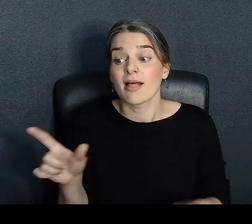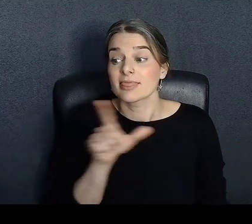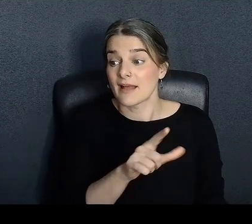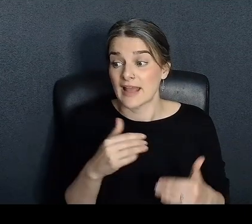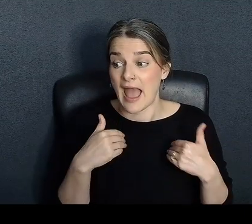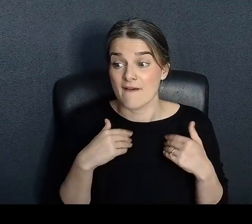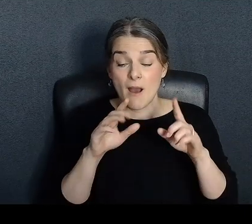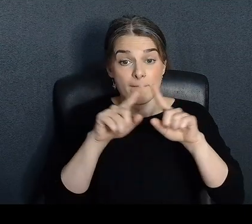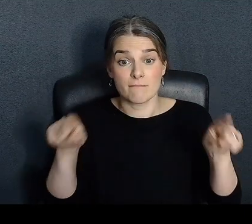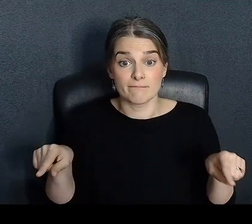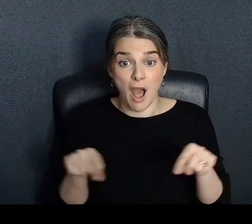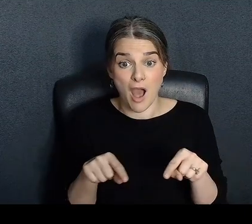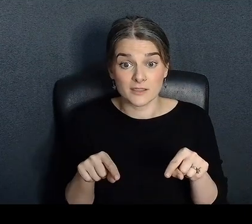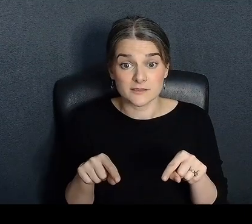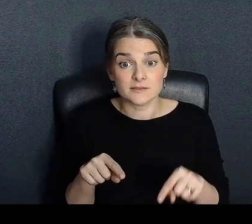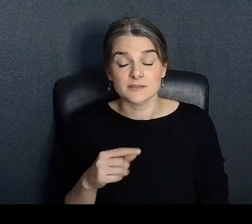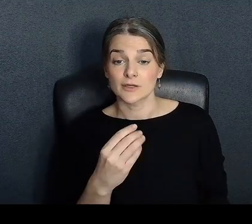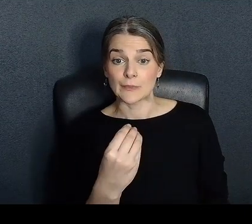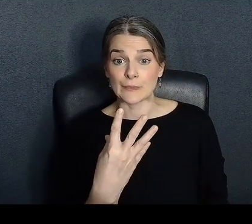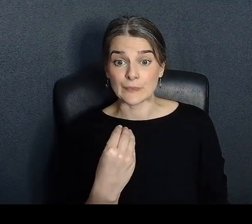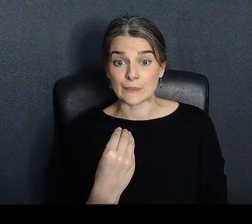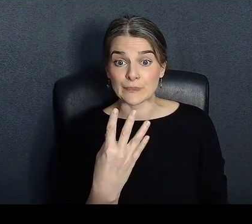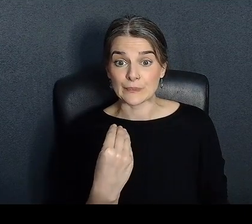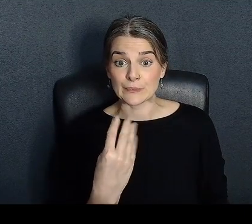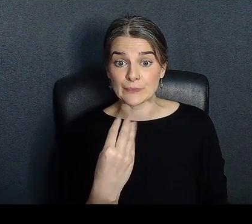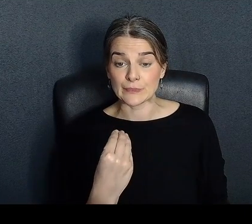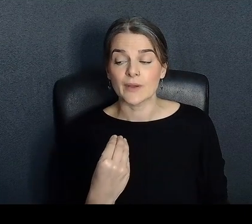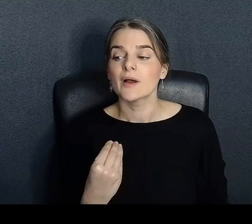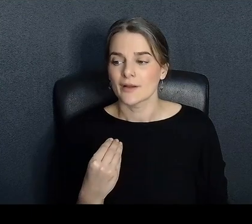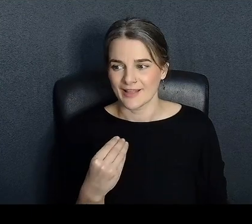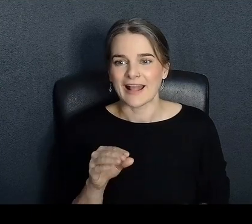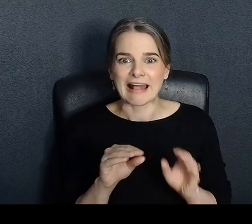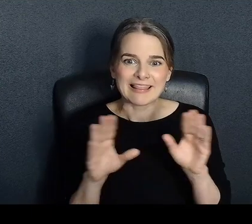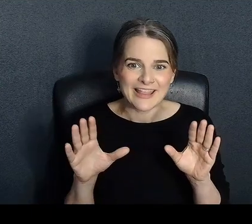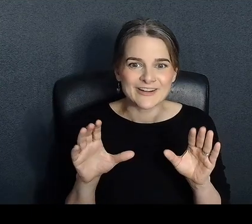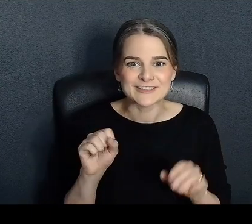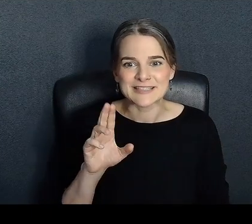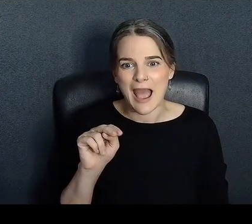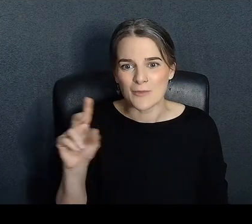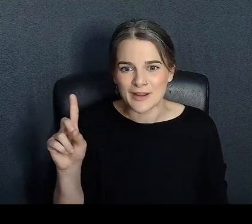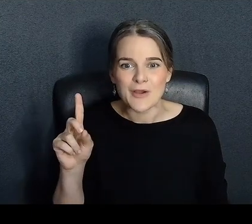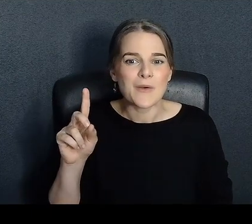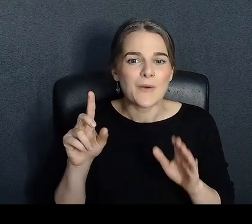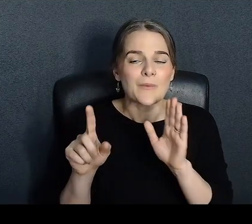That is a clear sounds ringer flasher signaler for a landline.